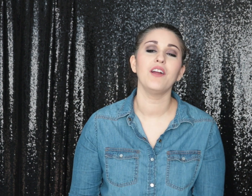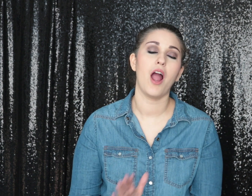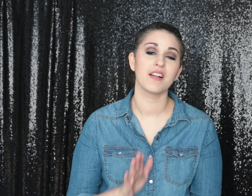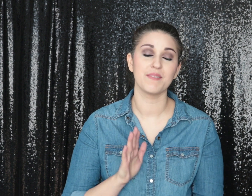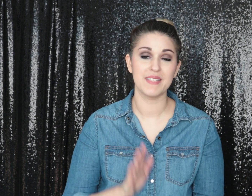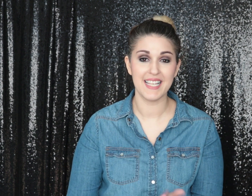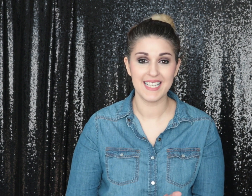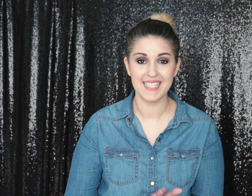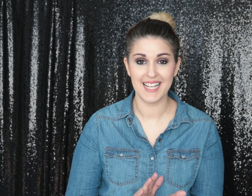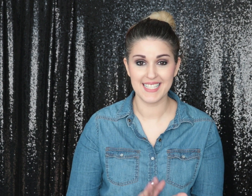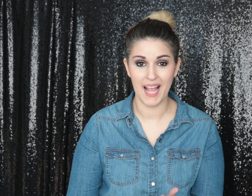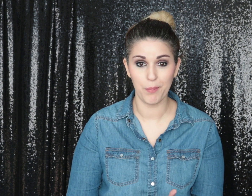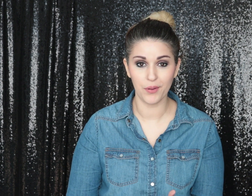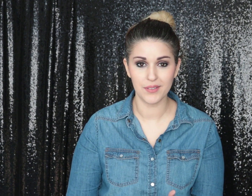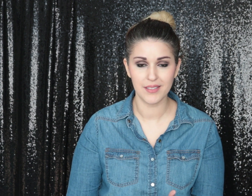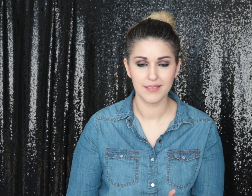here are some sentence examples